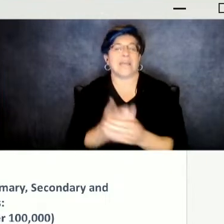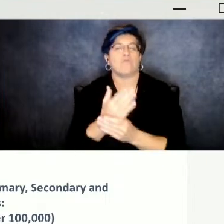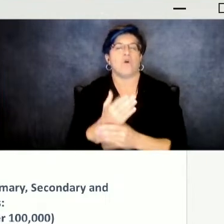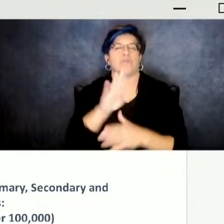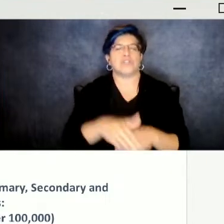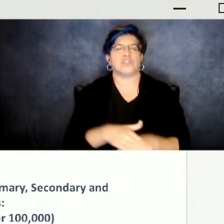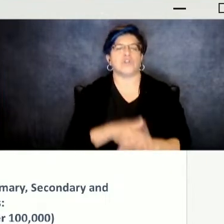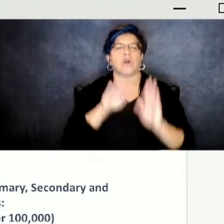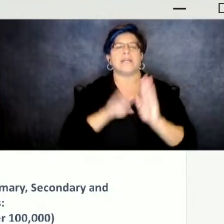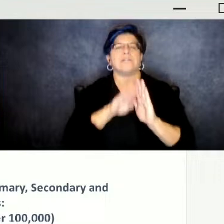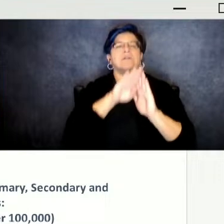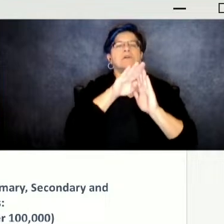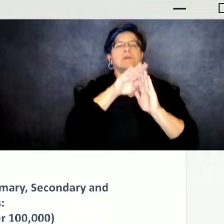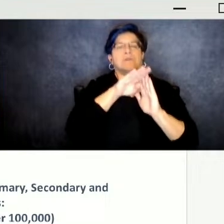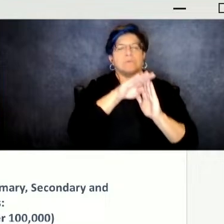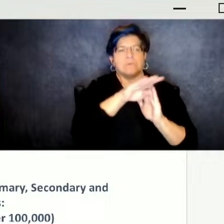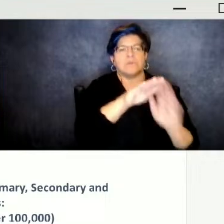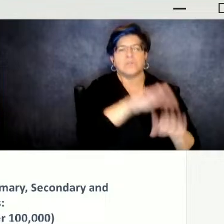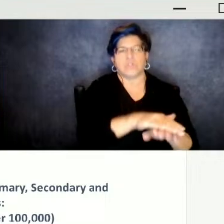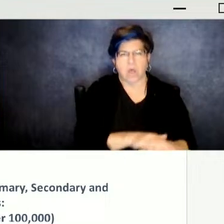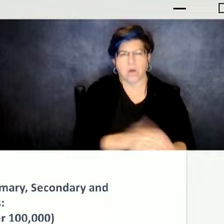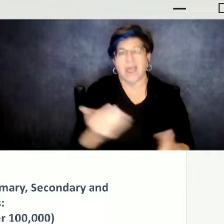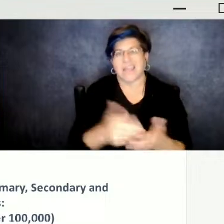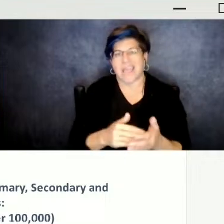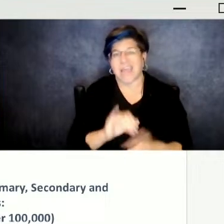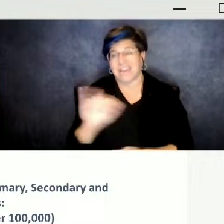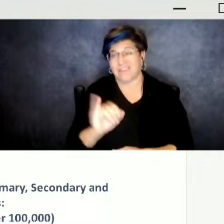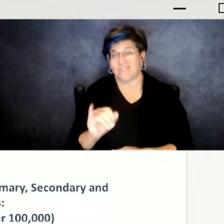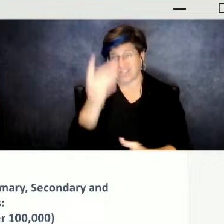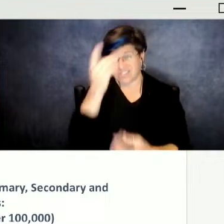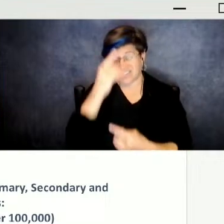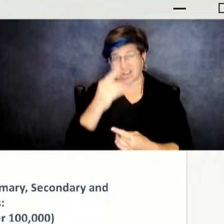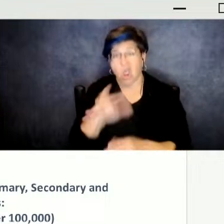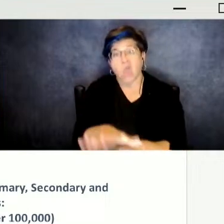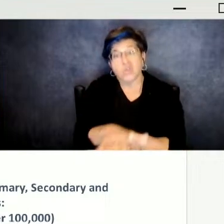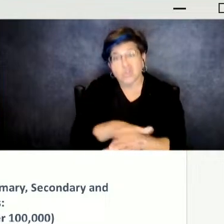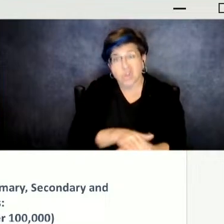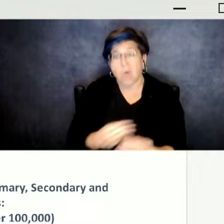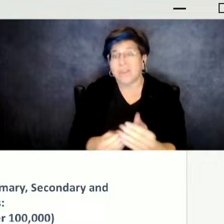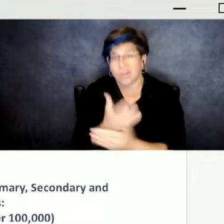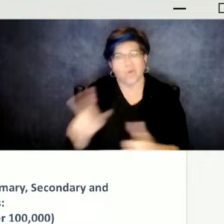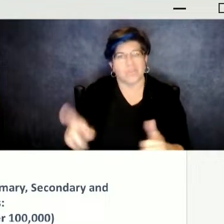WHERE THAT GROWTH IS STARTING TO SLOW DOWN WHICH AGAIN WHEN